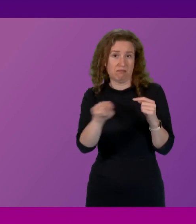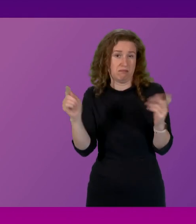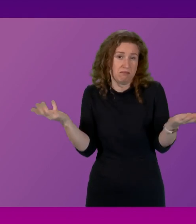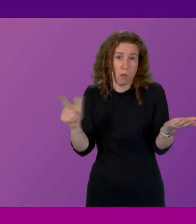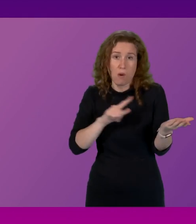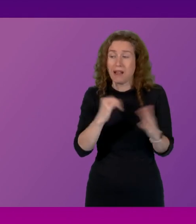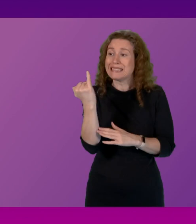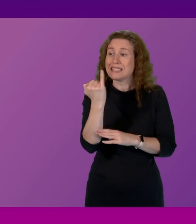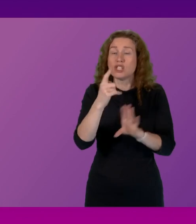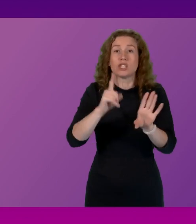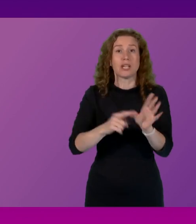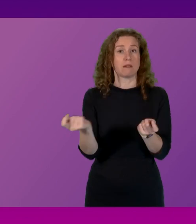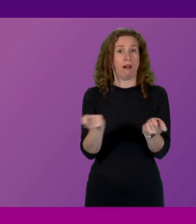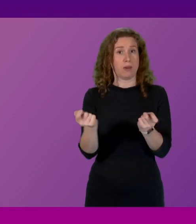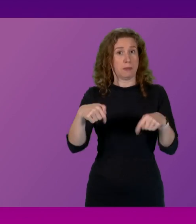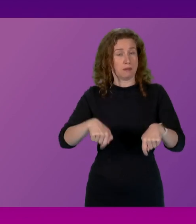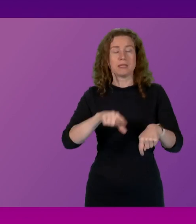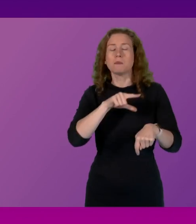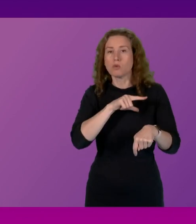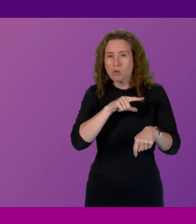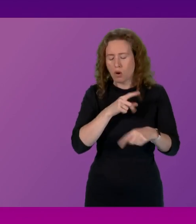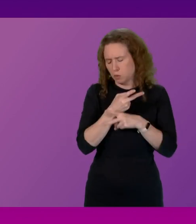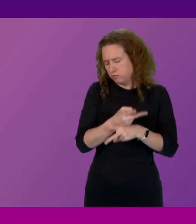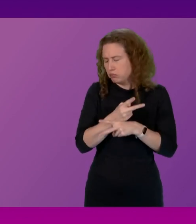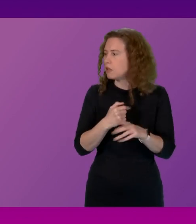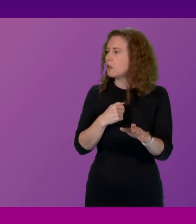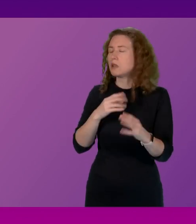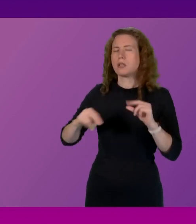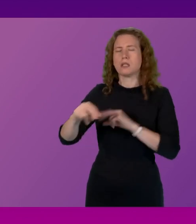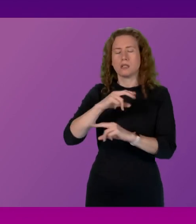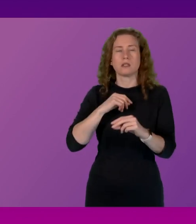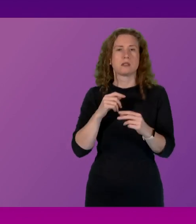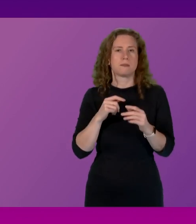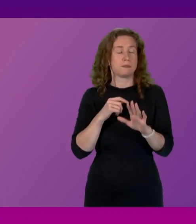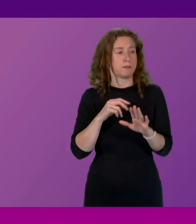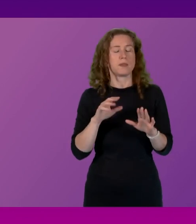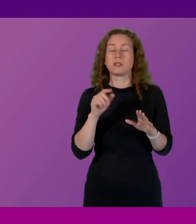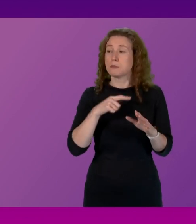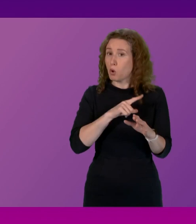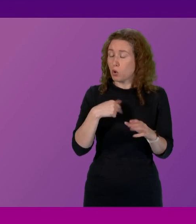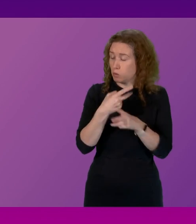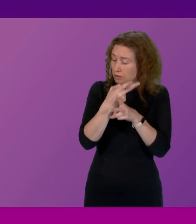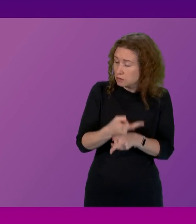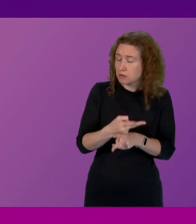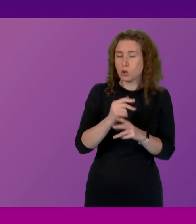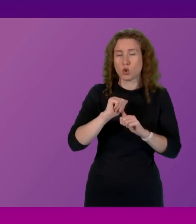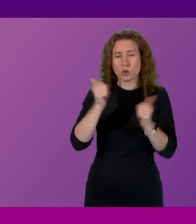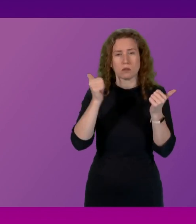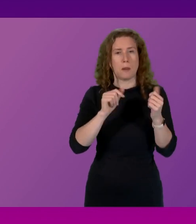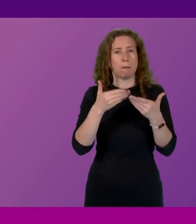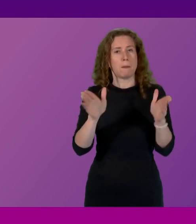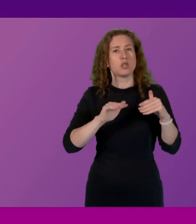of vital public services such as the national health service.